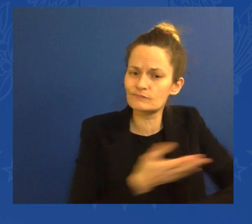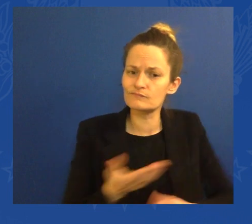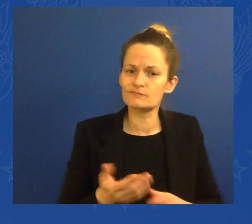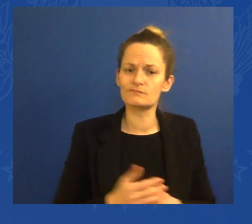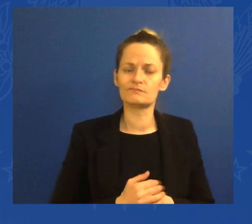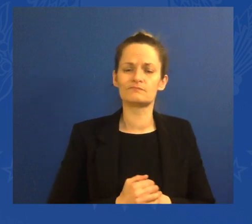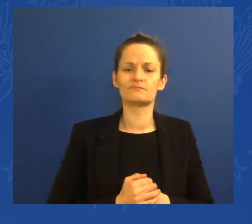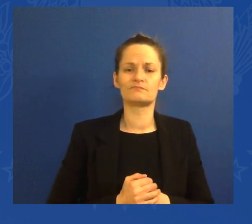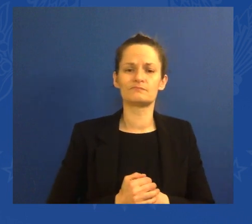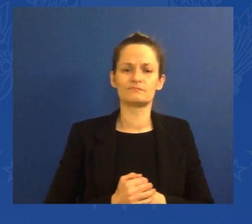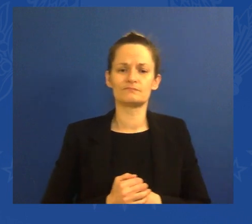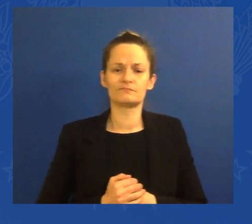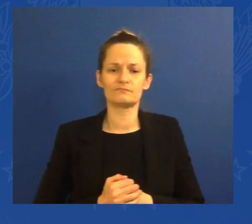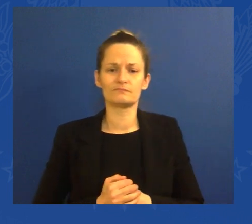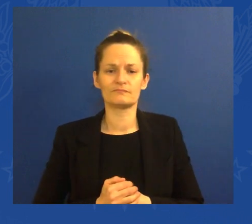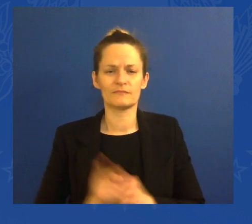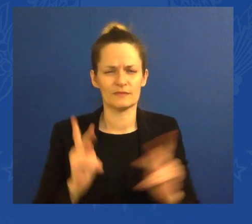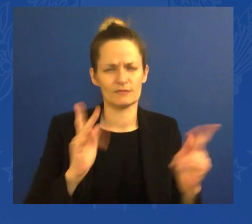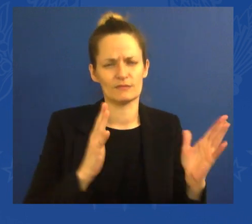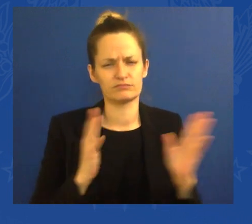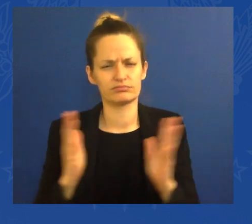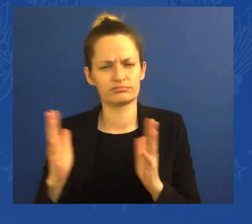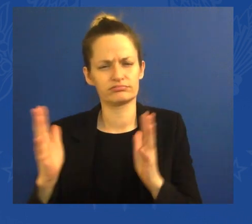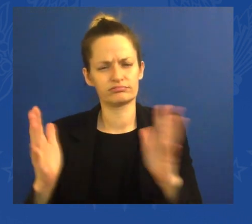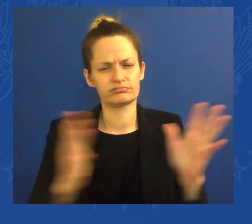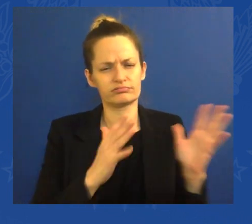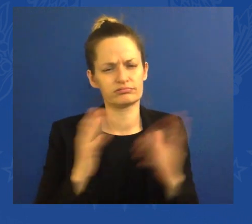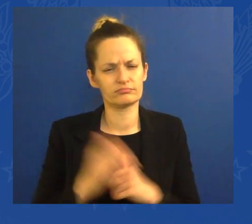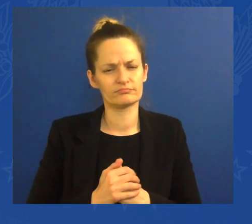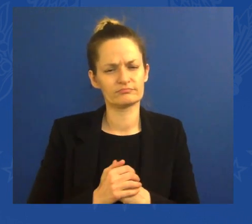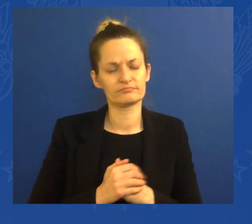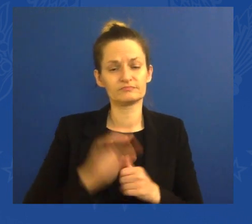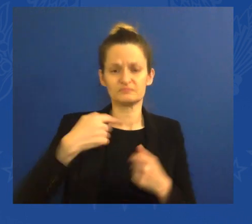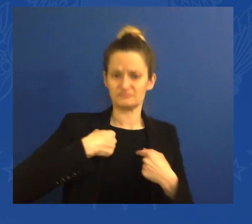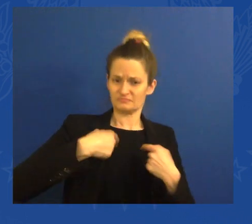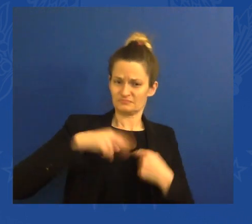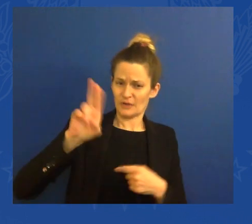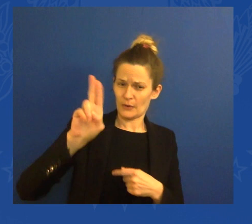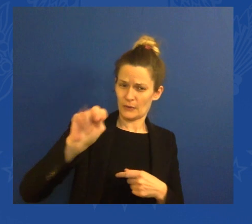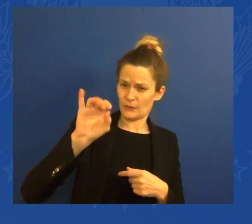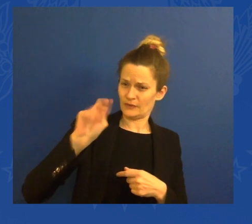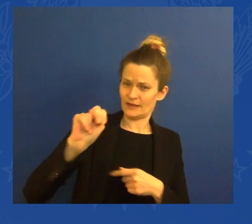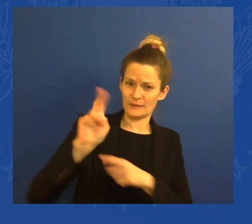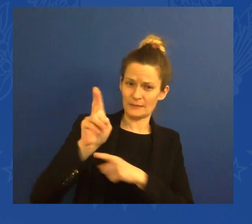As a union painter, I've had the opportunity to work on many different types of projects,